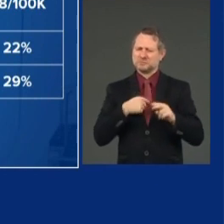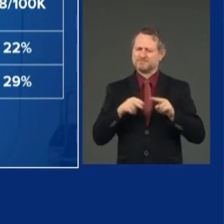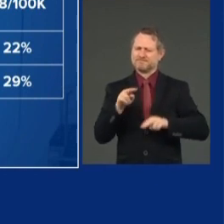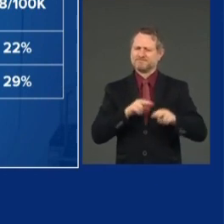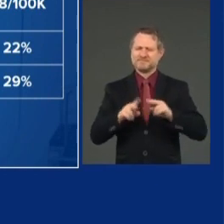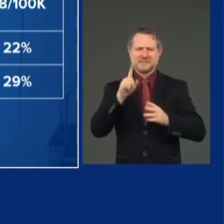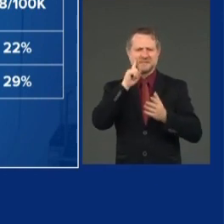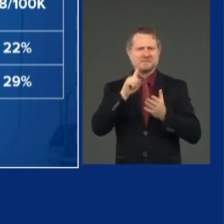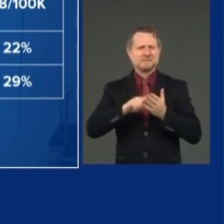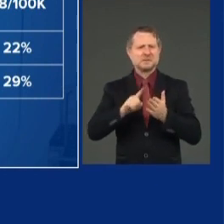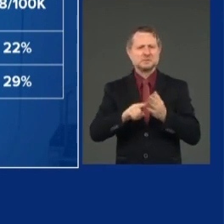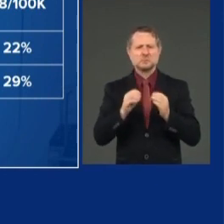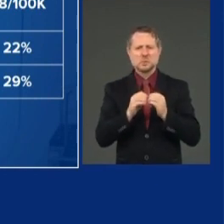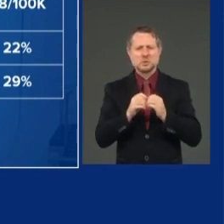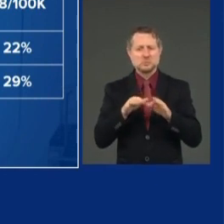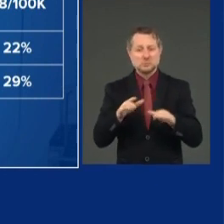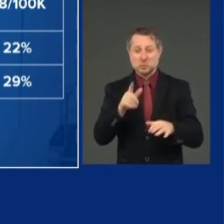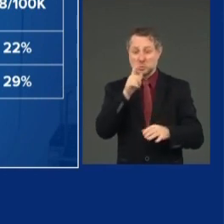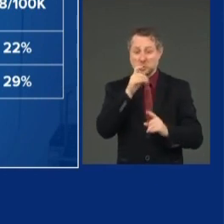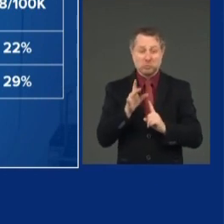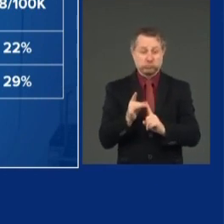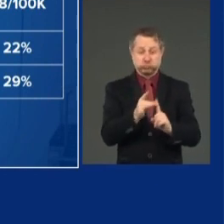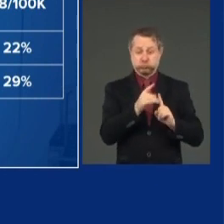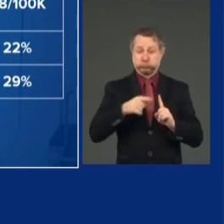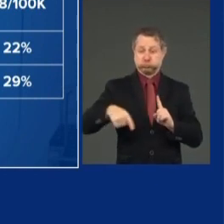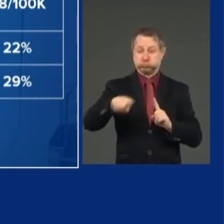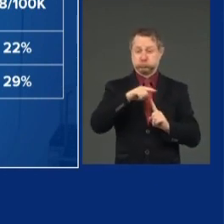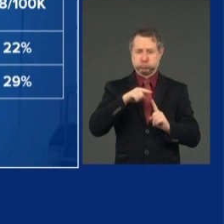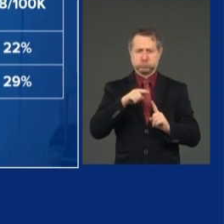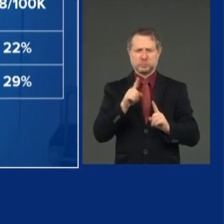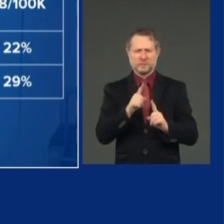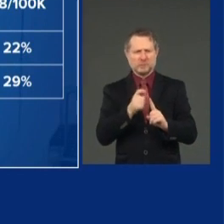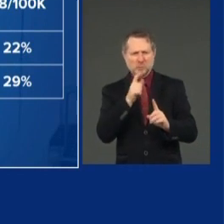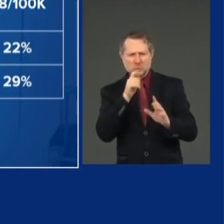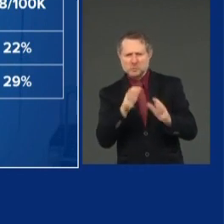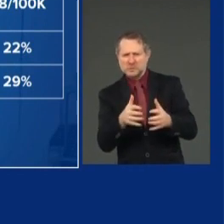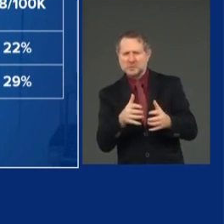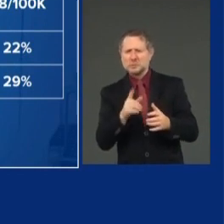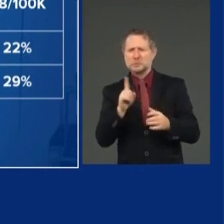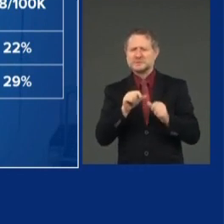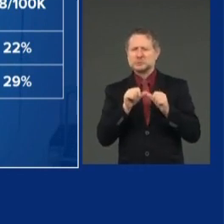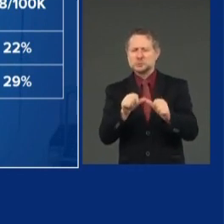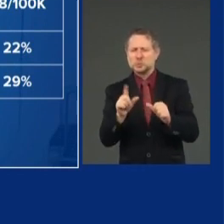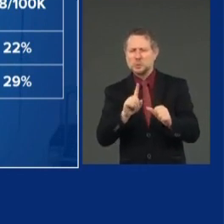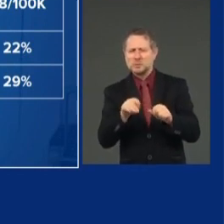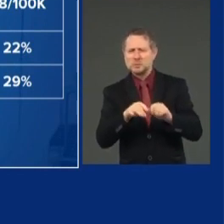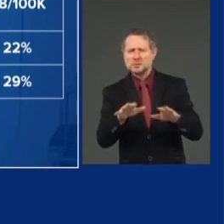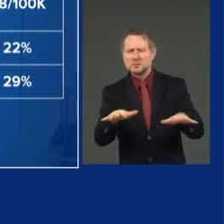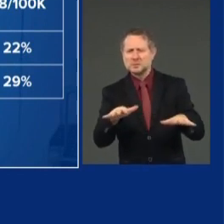SO BE SMART. LET'S USE THE NUMBERS, LET'S RESEARCH.